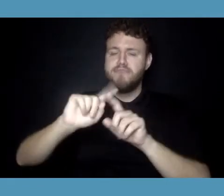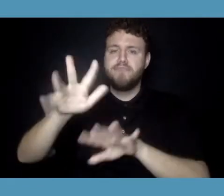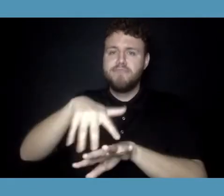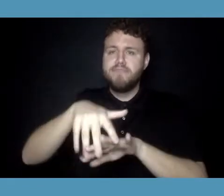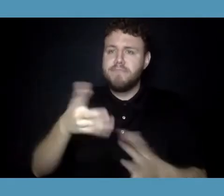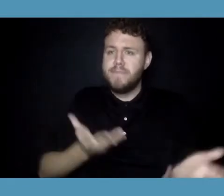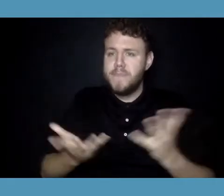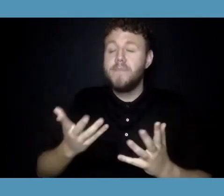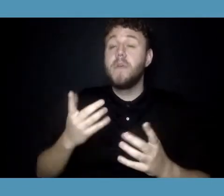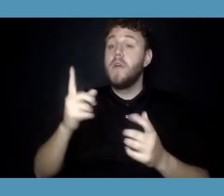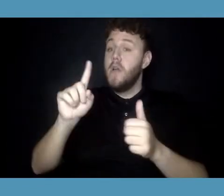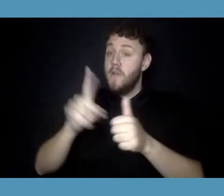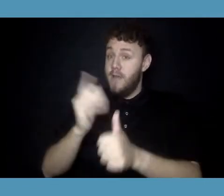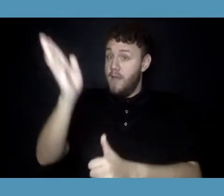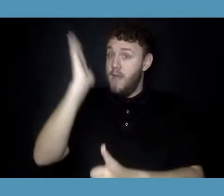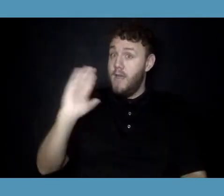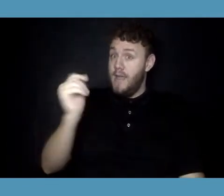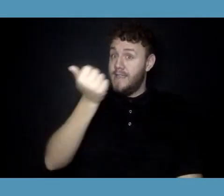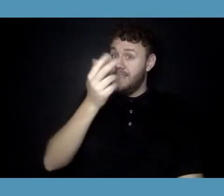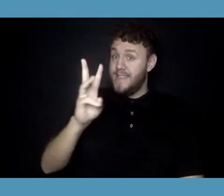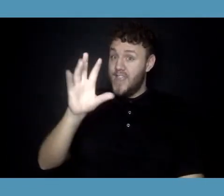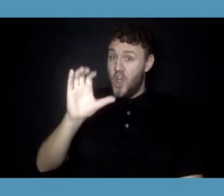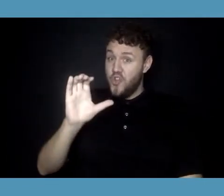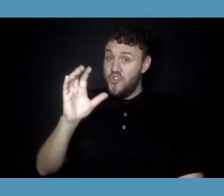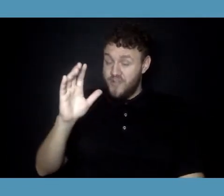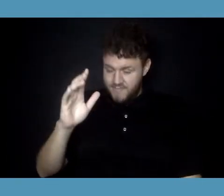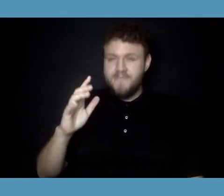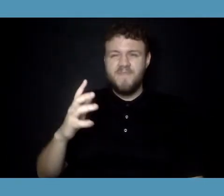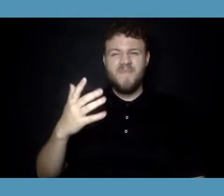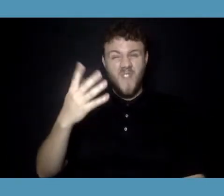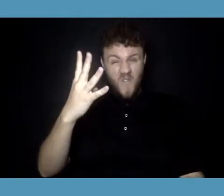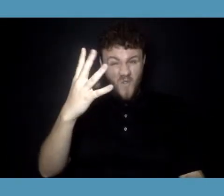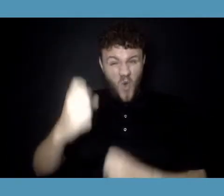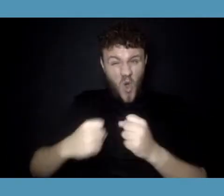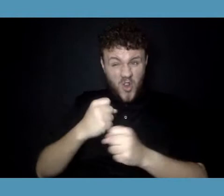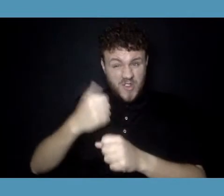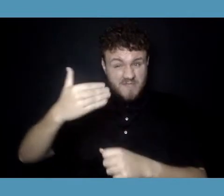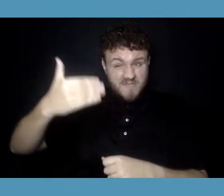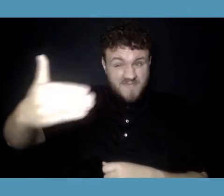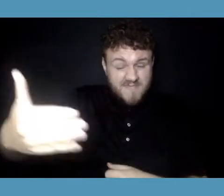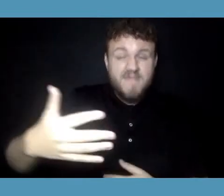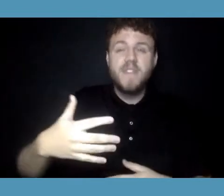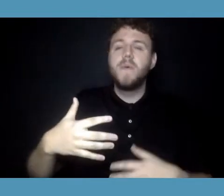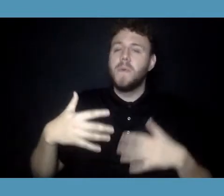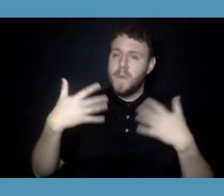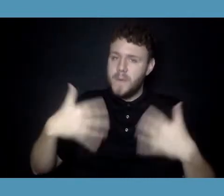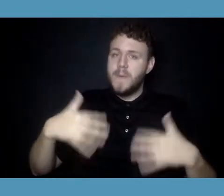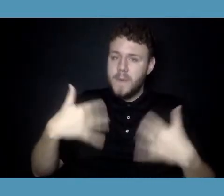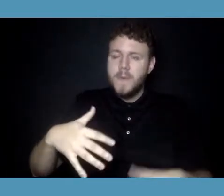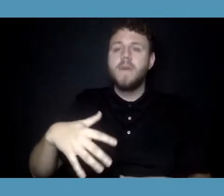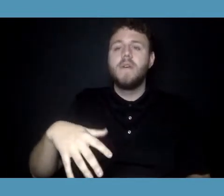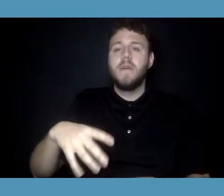beginning in the 1600s. Over the next 400 years many Piscataway and other communities were decimated absorbed